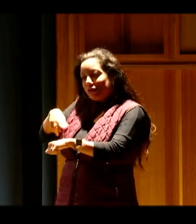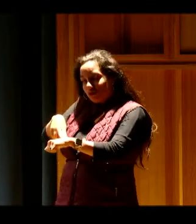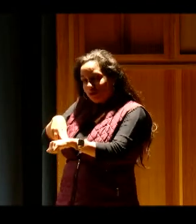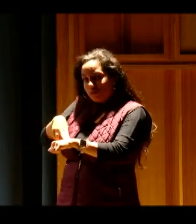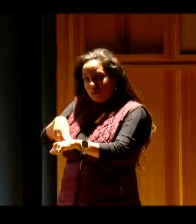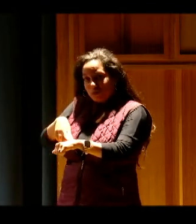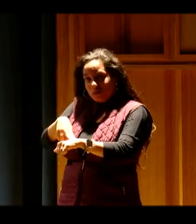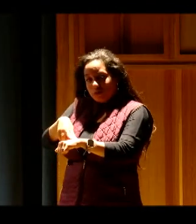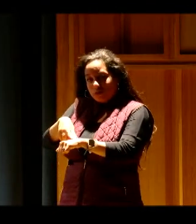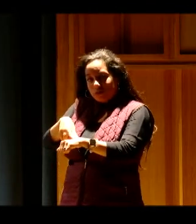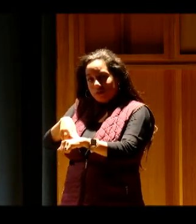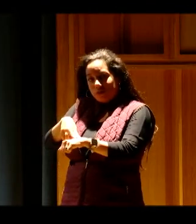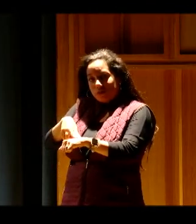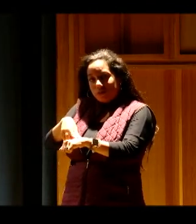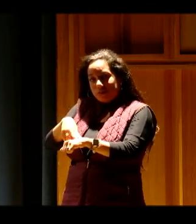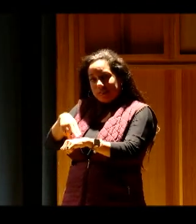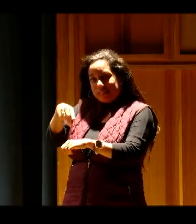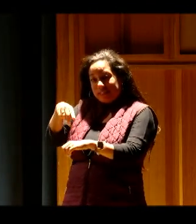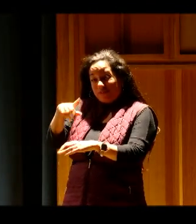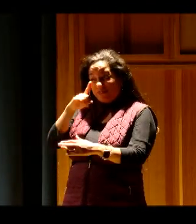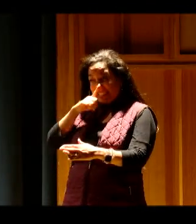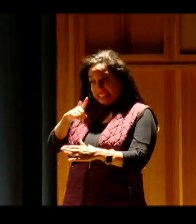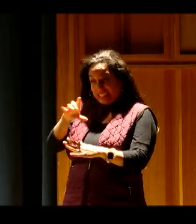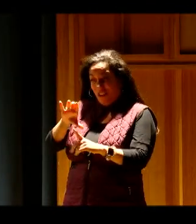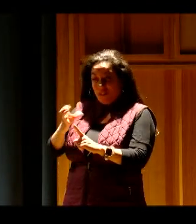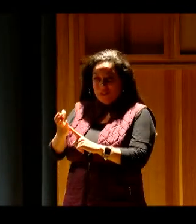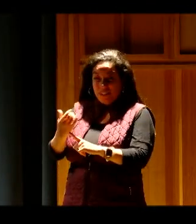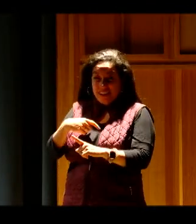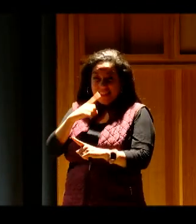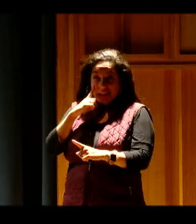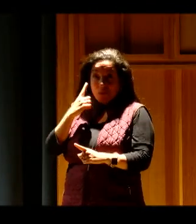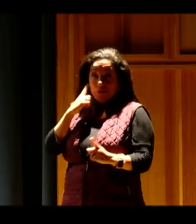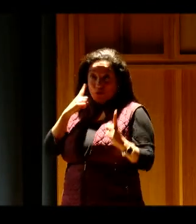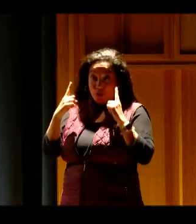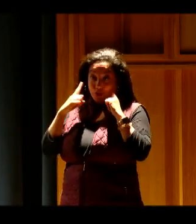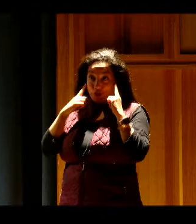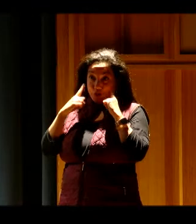deeply and profoundly cultural, I think we've heard that again and again today.